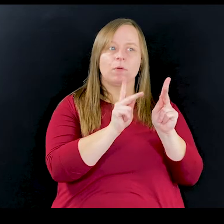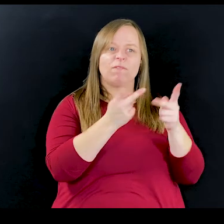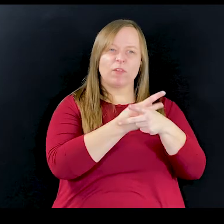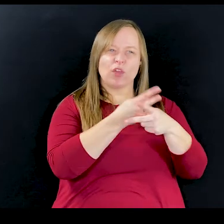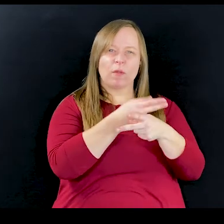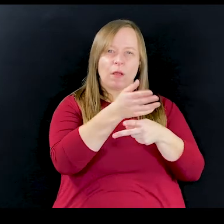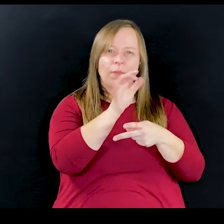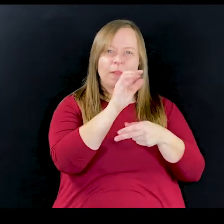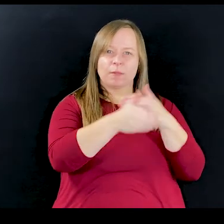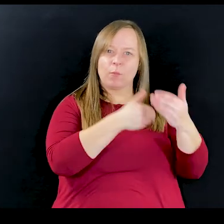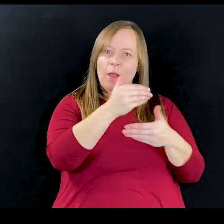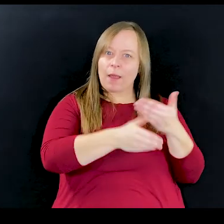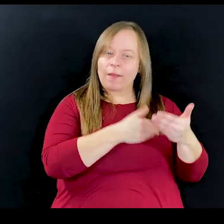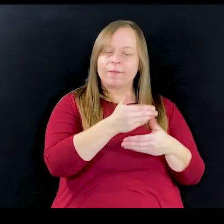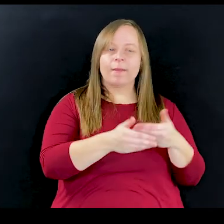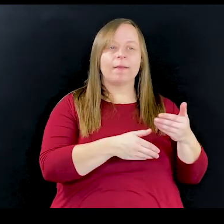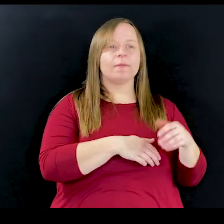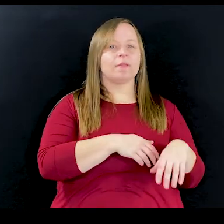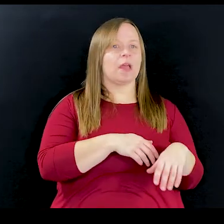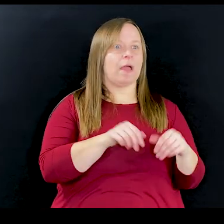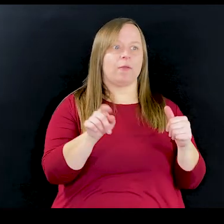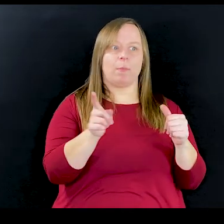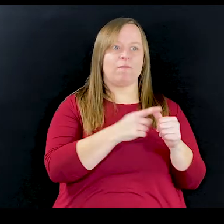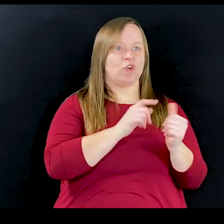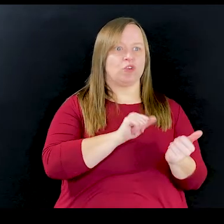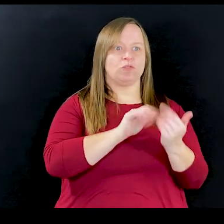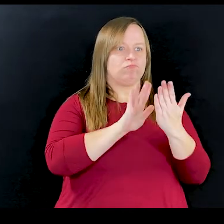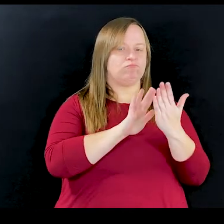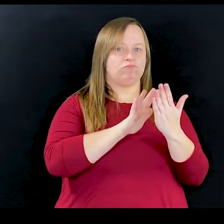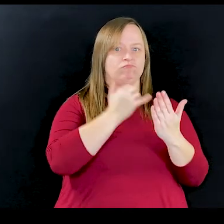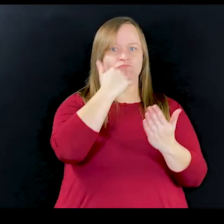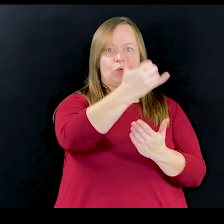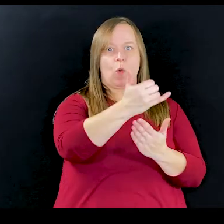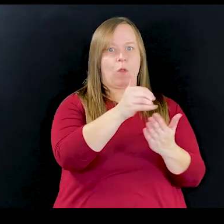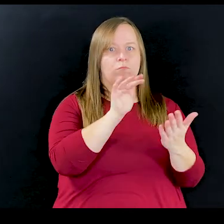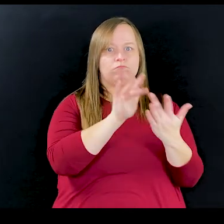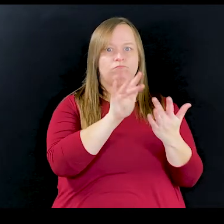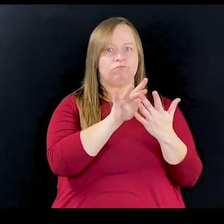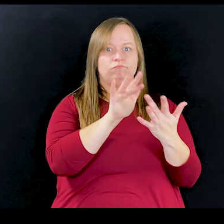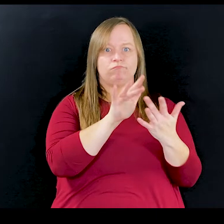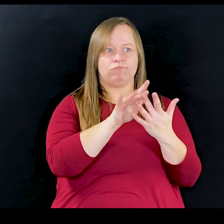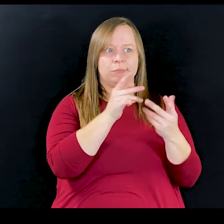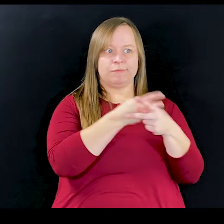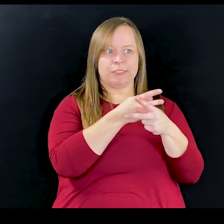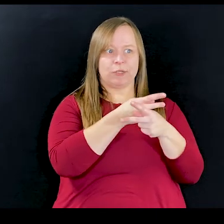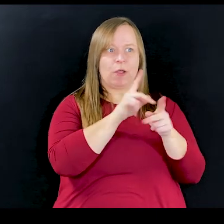navigate the claims process. And that would be my first phone call